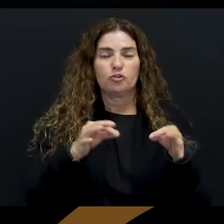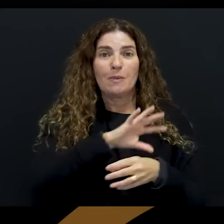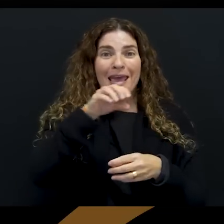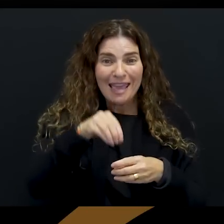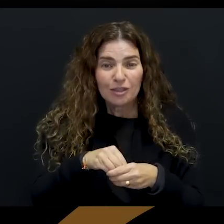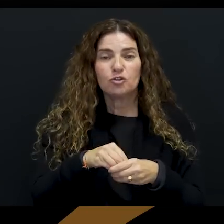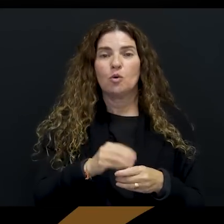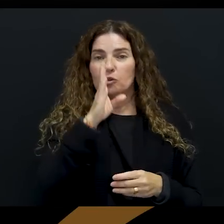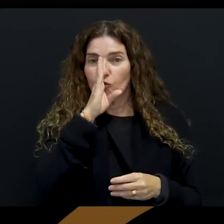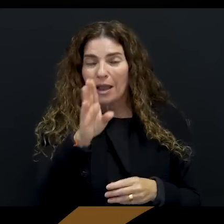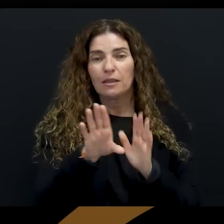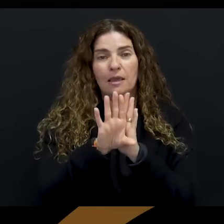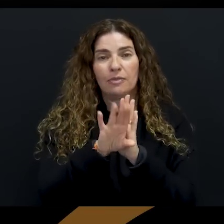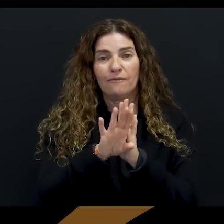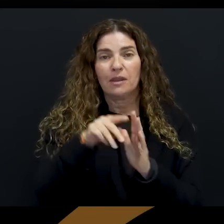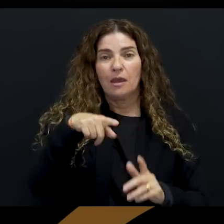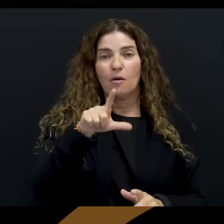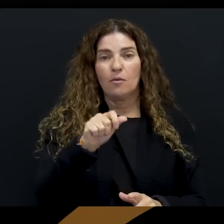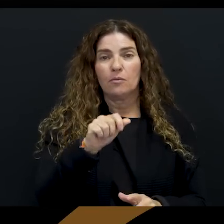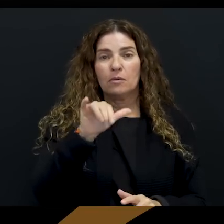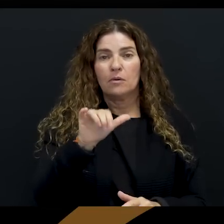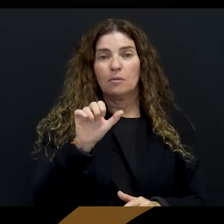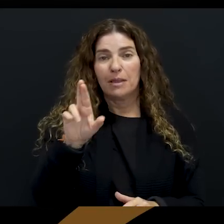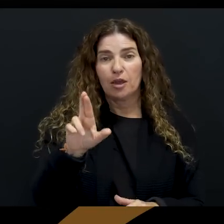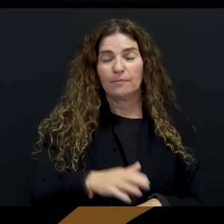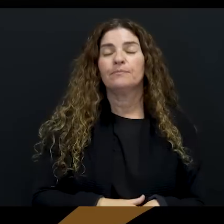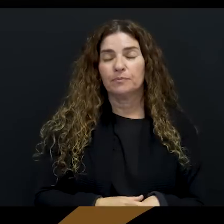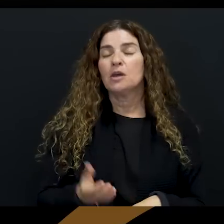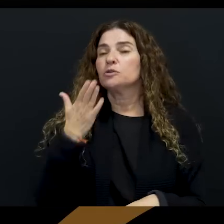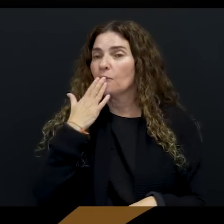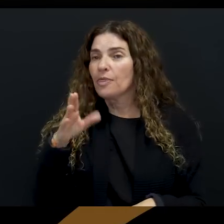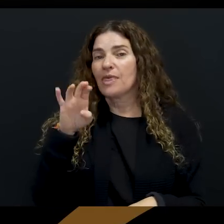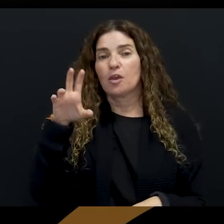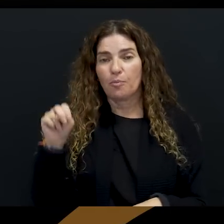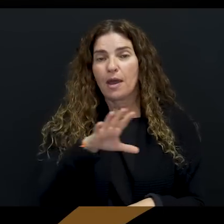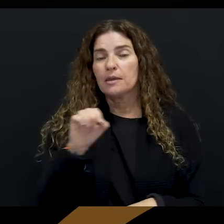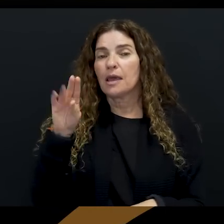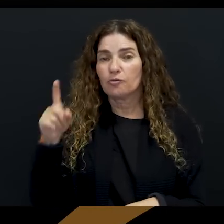and audio description directly into the video player. Thank you, Brian and Rival, for your commitment